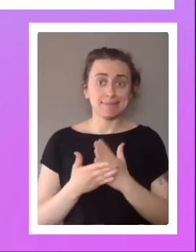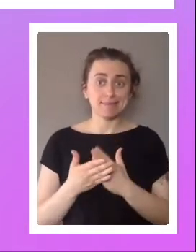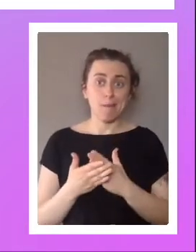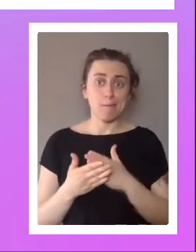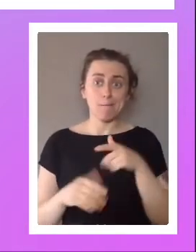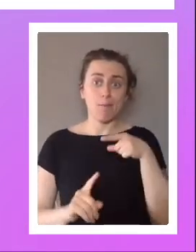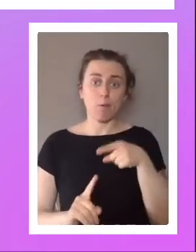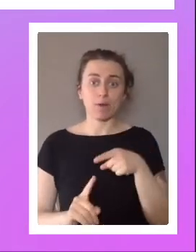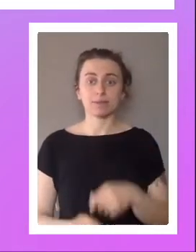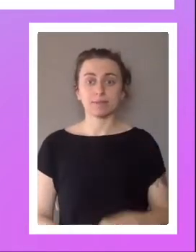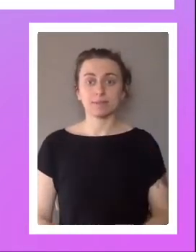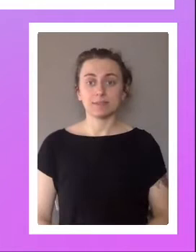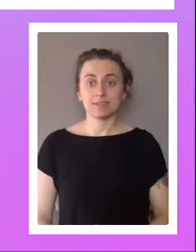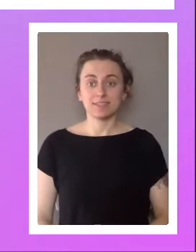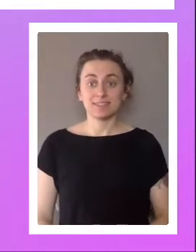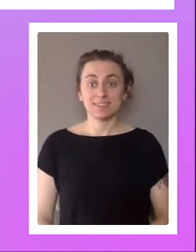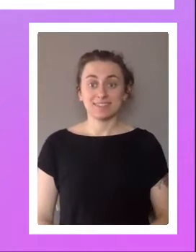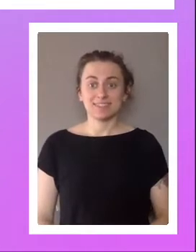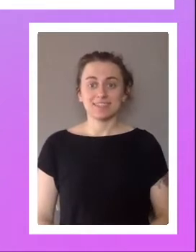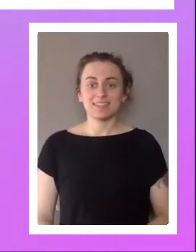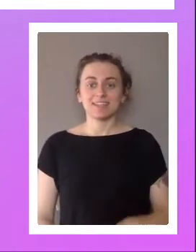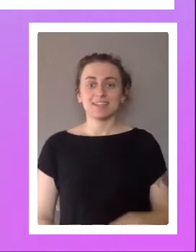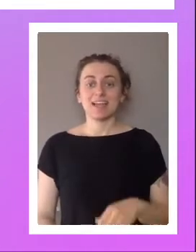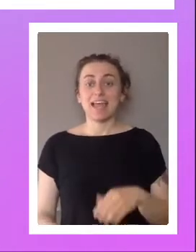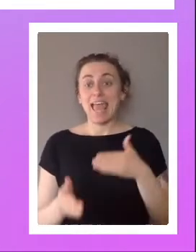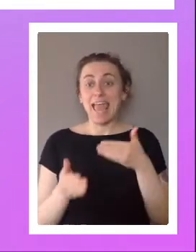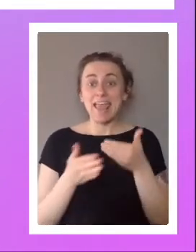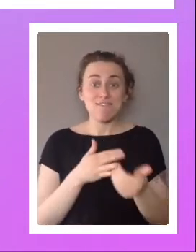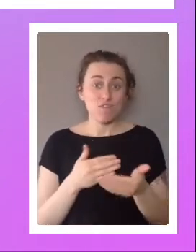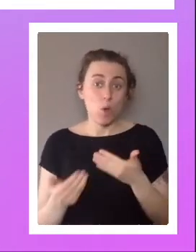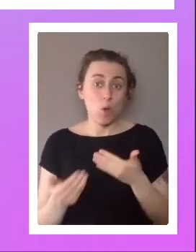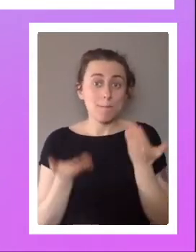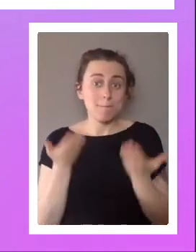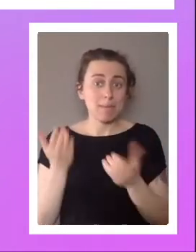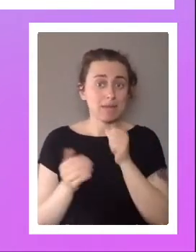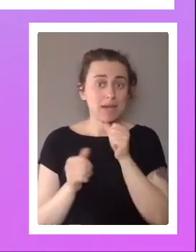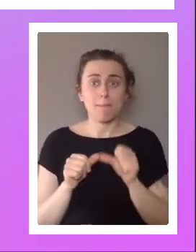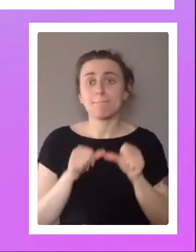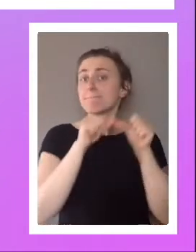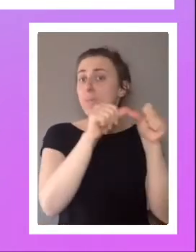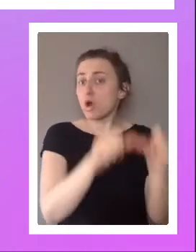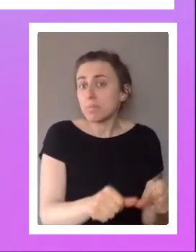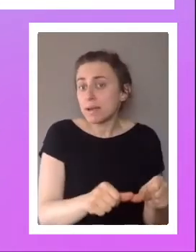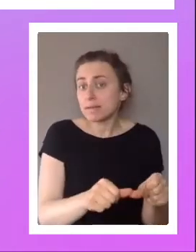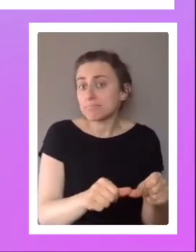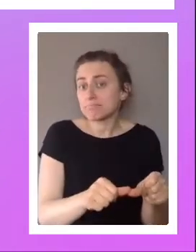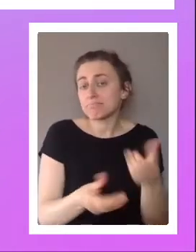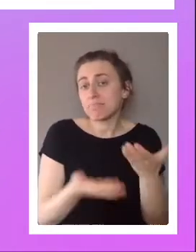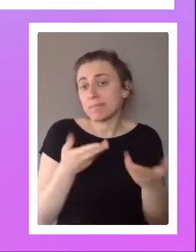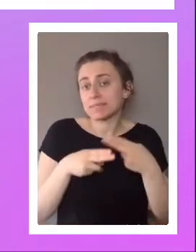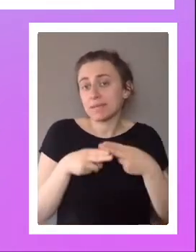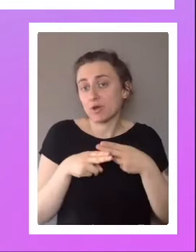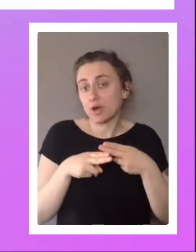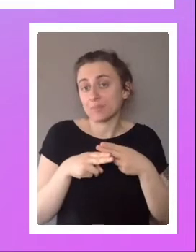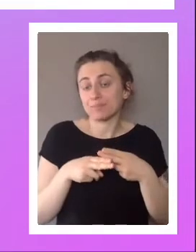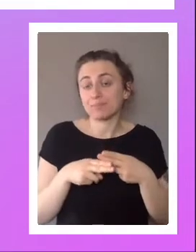even though that may not be a permanent condition. The third observation I would make is,